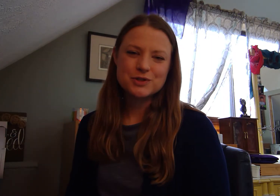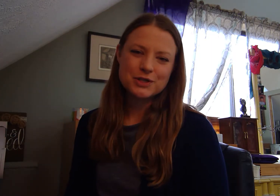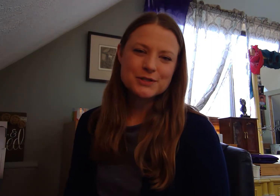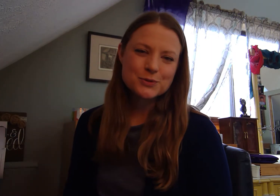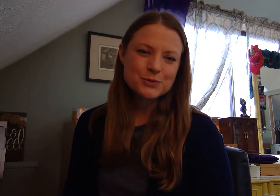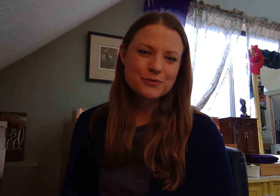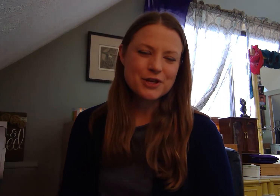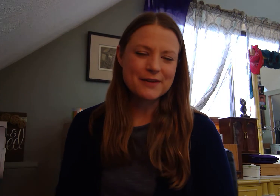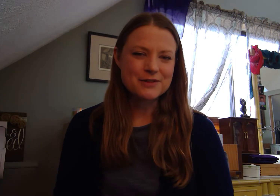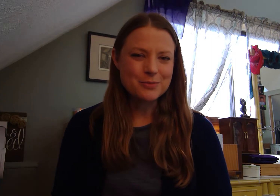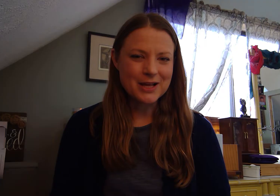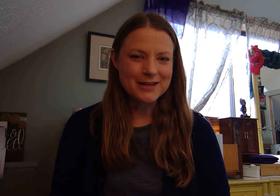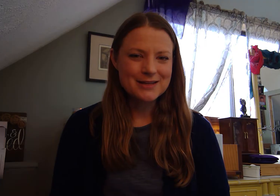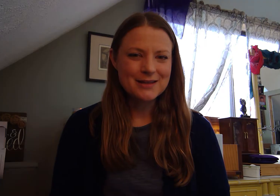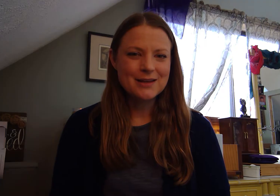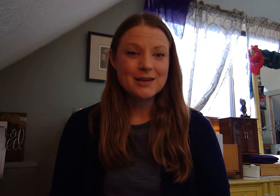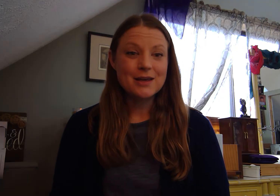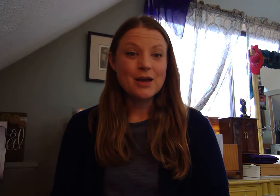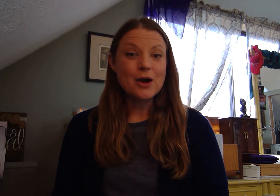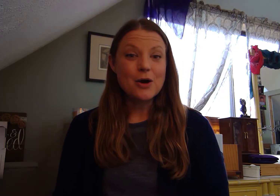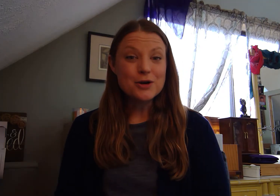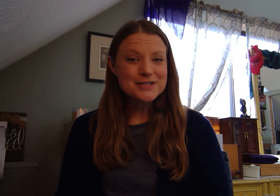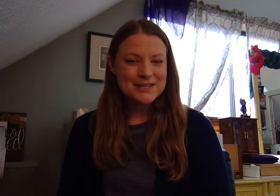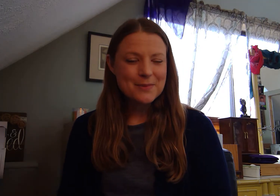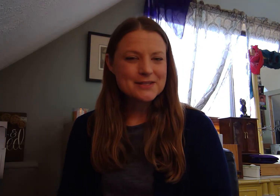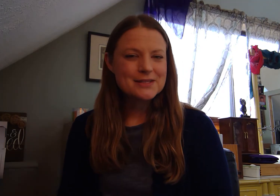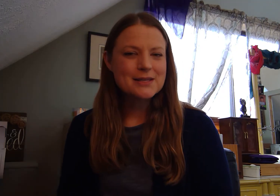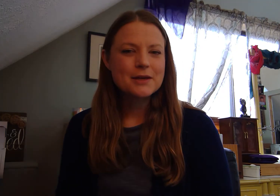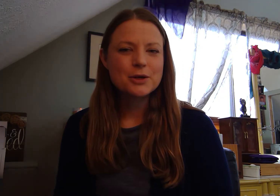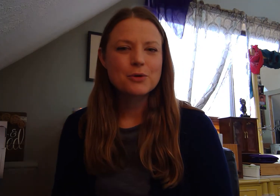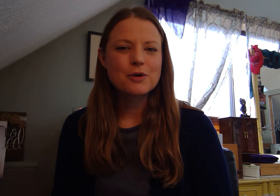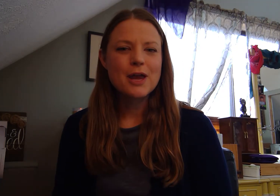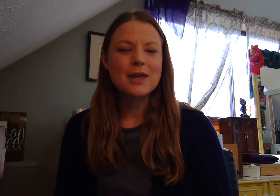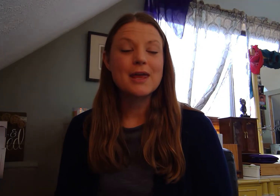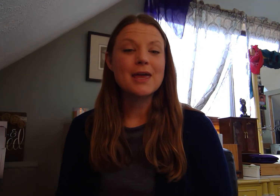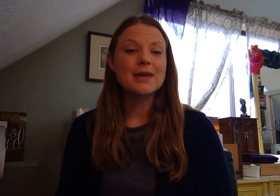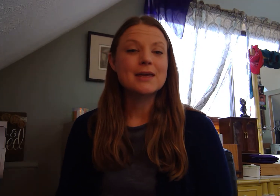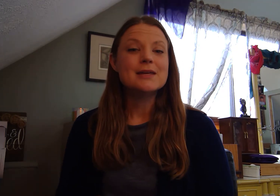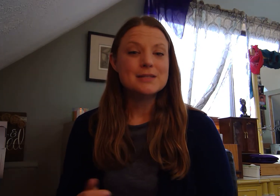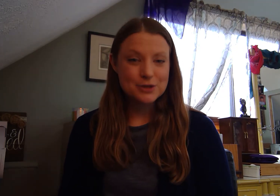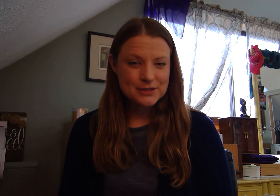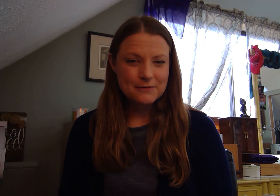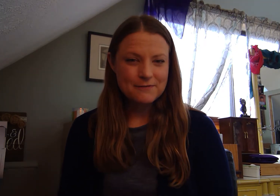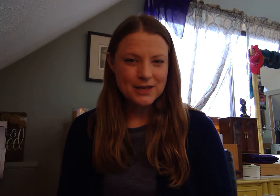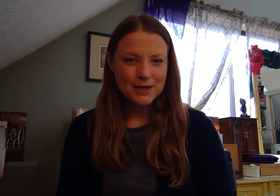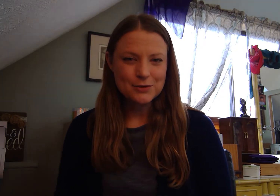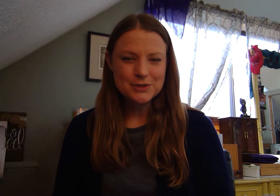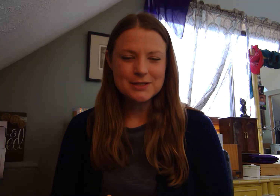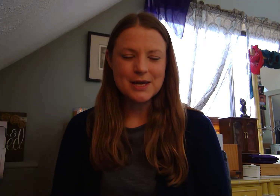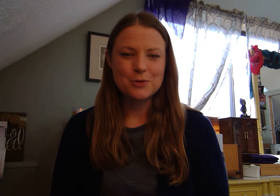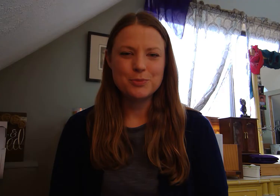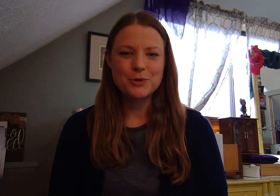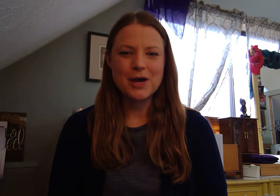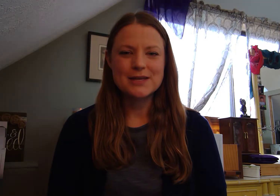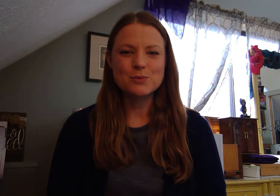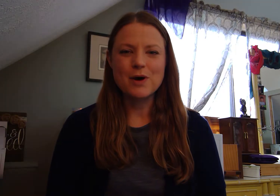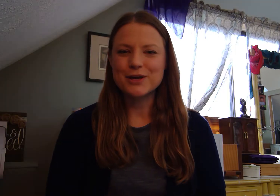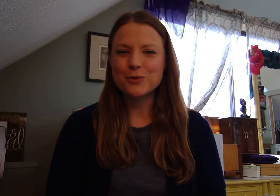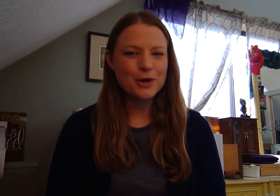Virginia Schools for the Deaf and the Blind. Our team has decided to create a series of videos to help you guys while you are